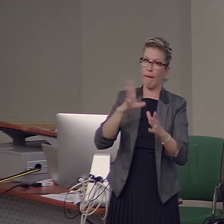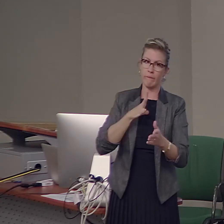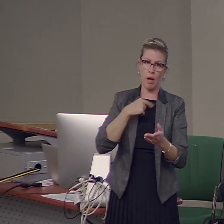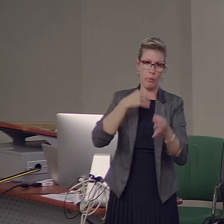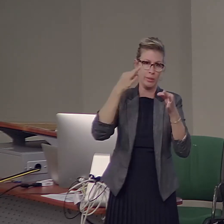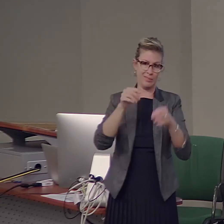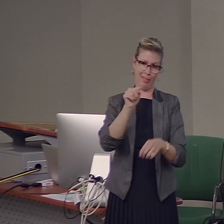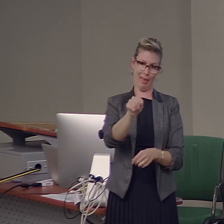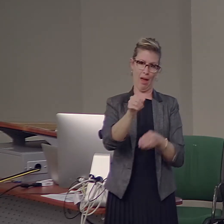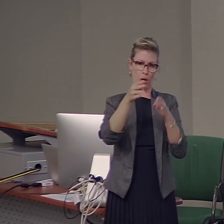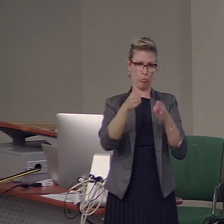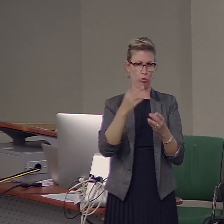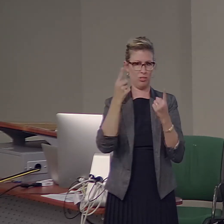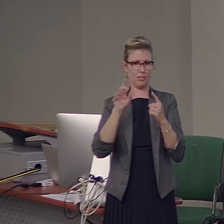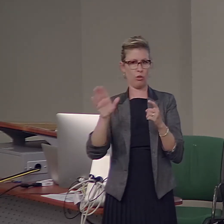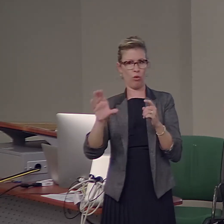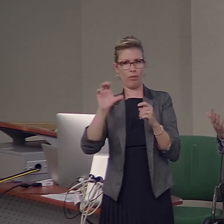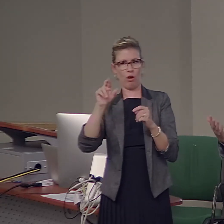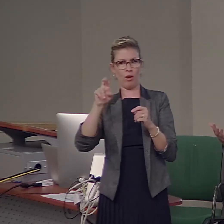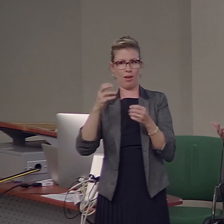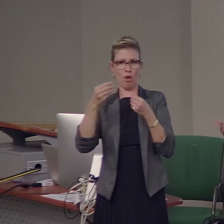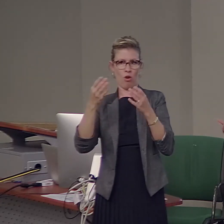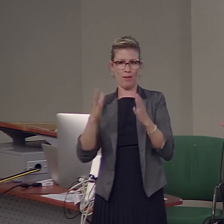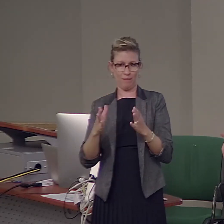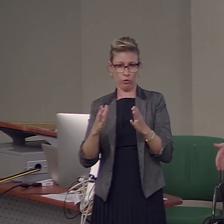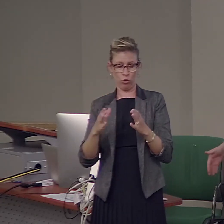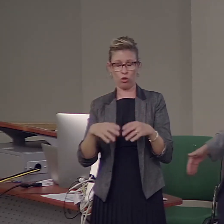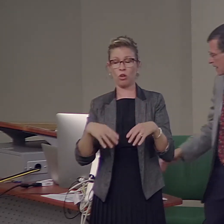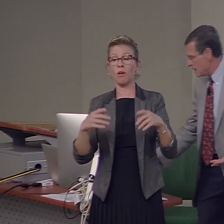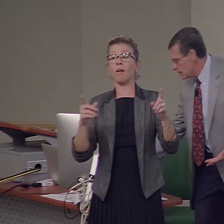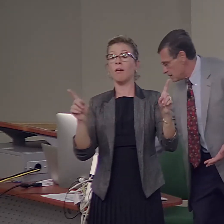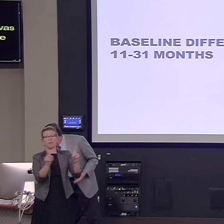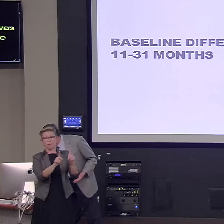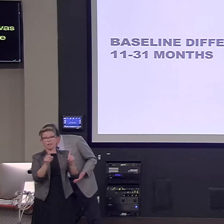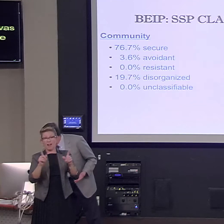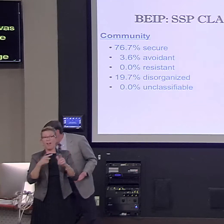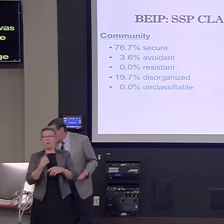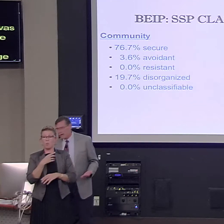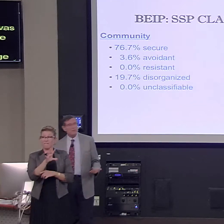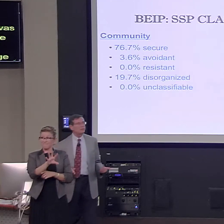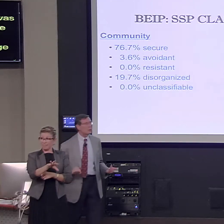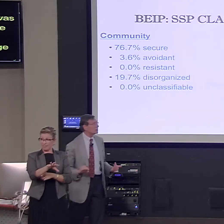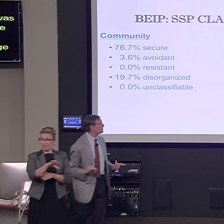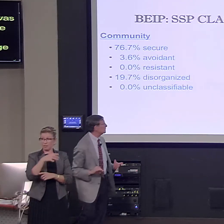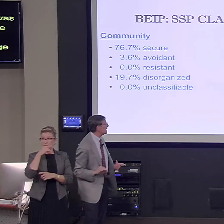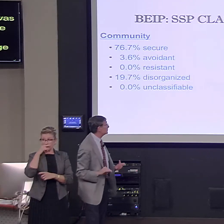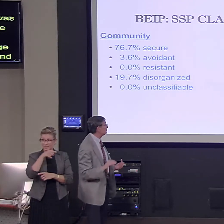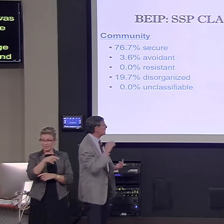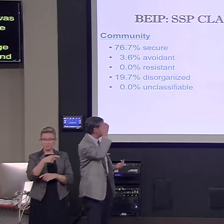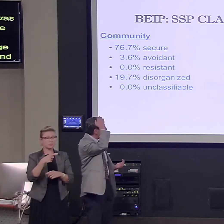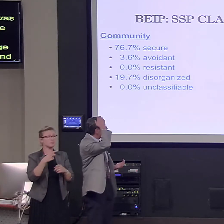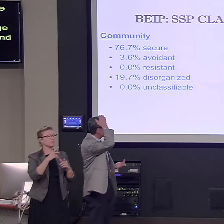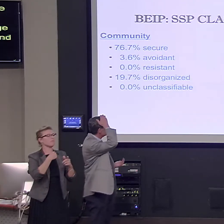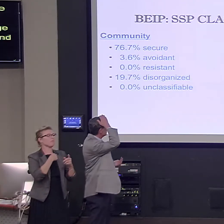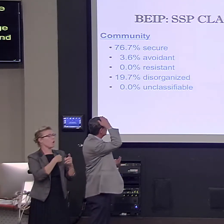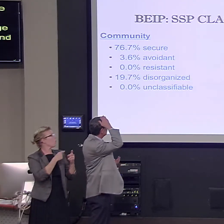the strange situation procedure. And we videotaped them. And when we force classified them,